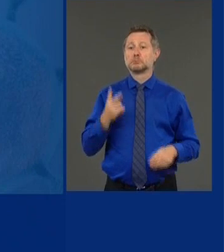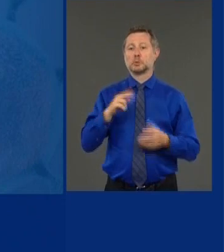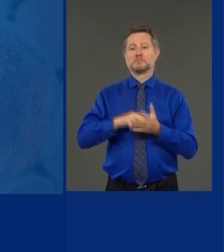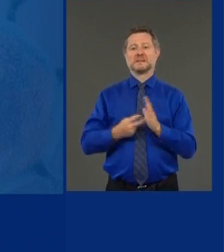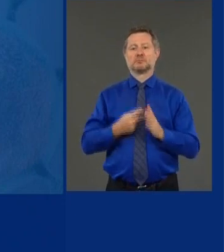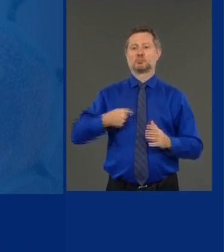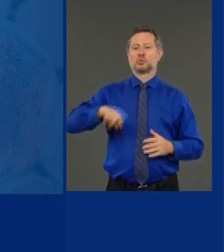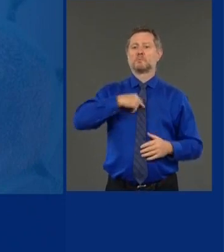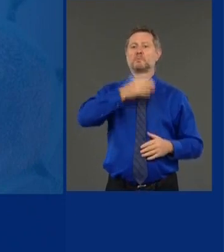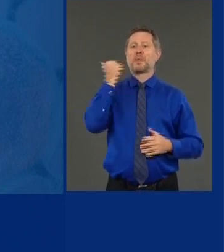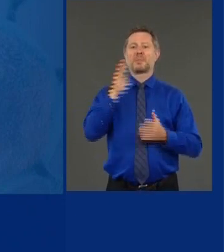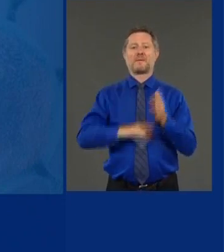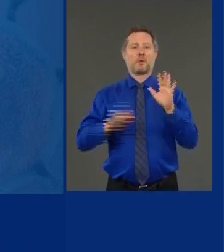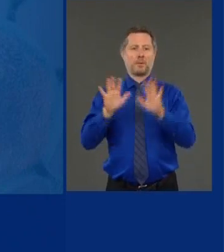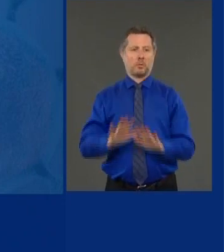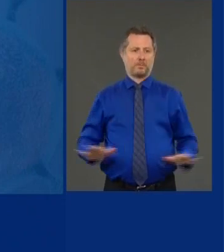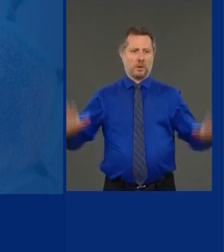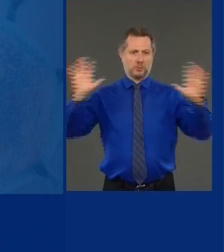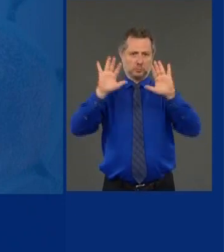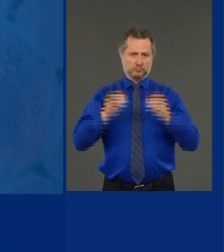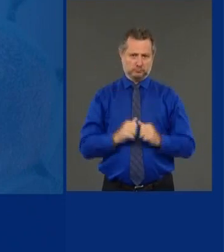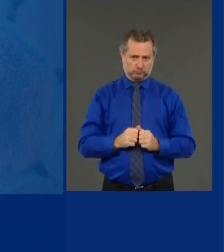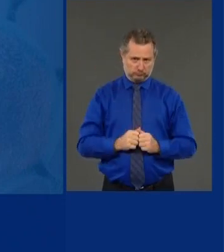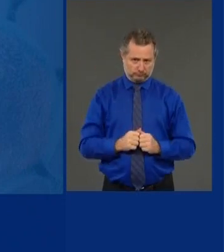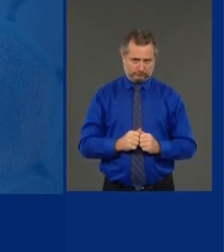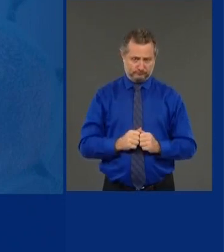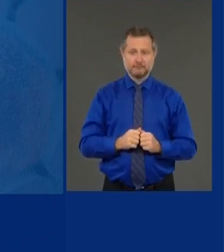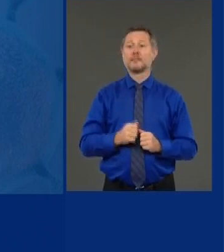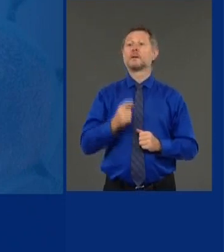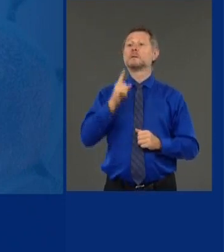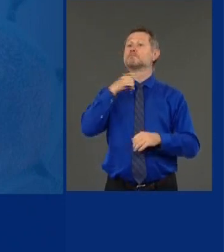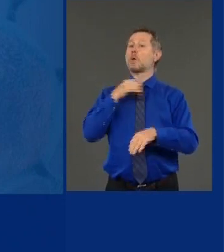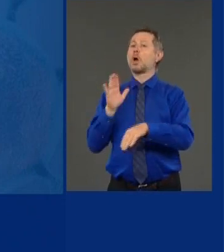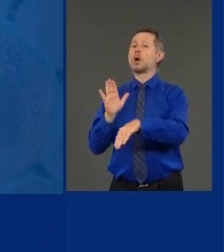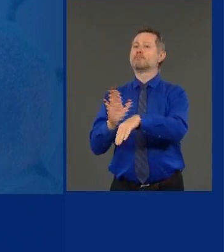NO EXPERT PREDICTED THAT.